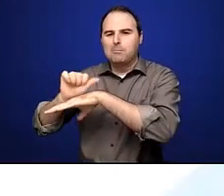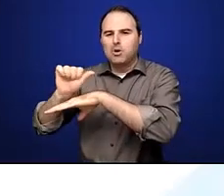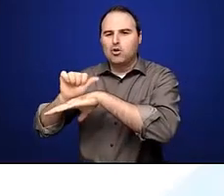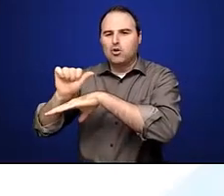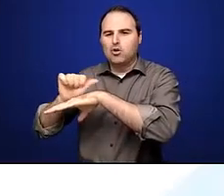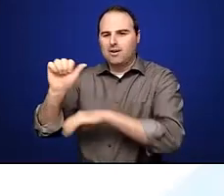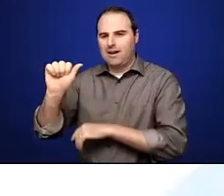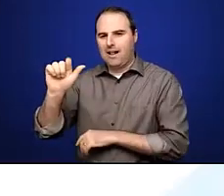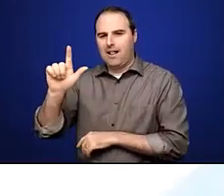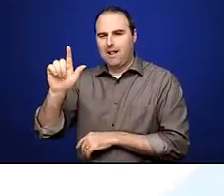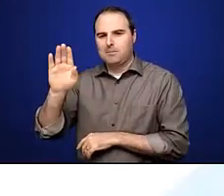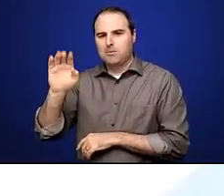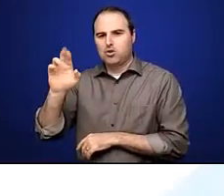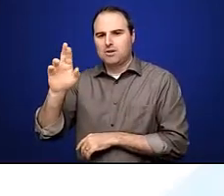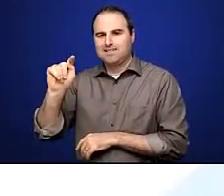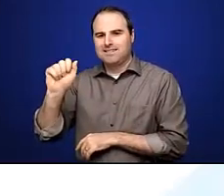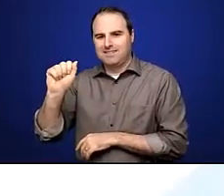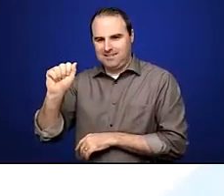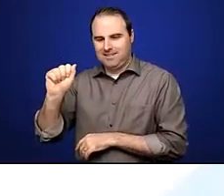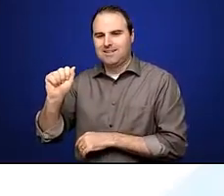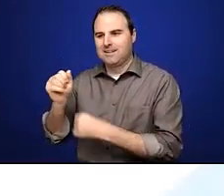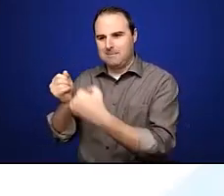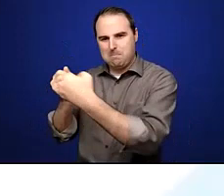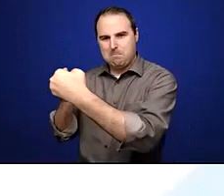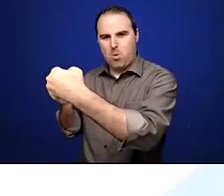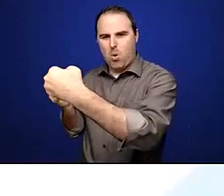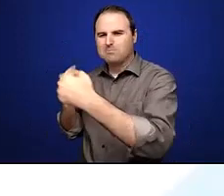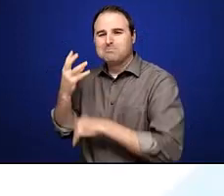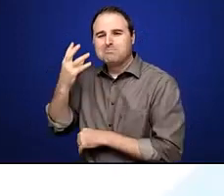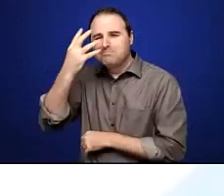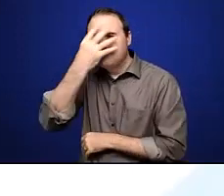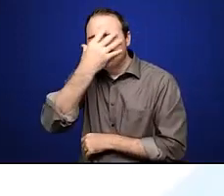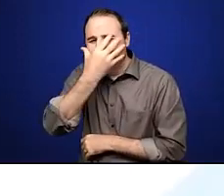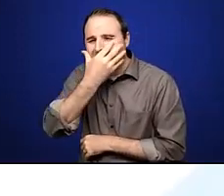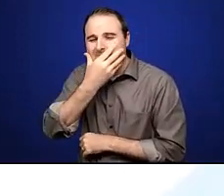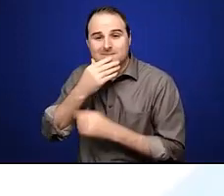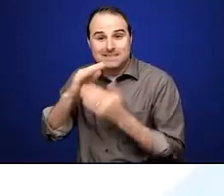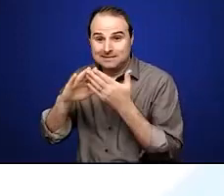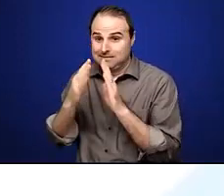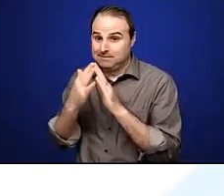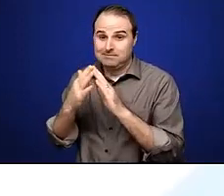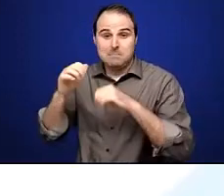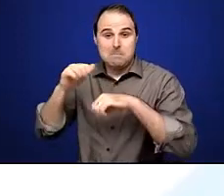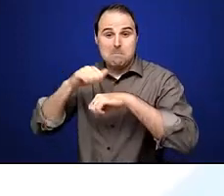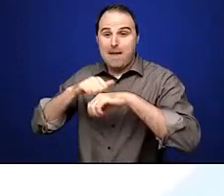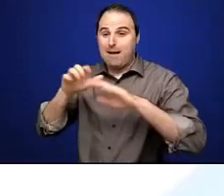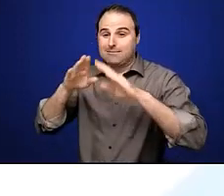It's a beautiful city, mountains, water, but it is still within that regional side.